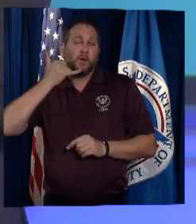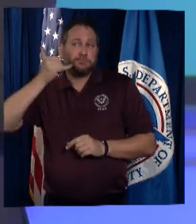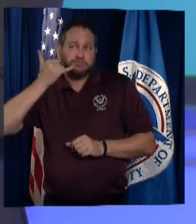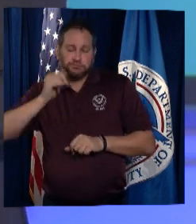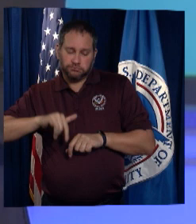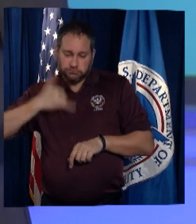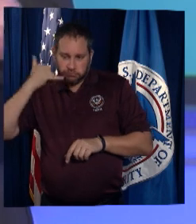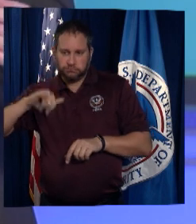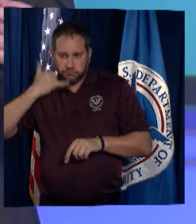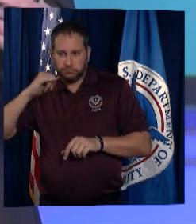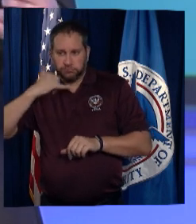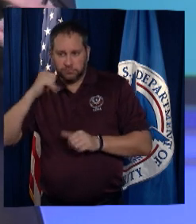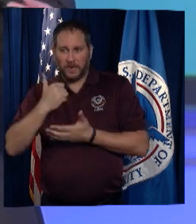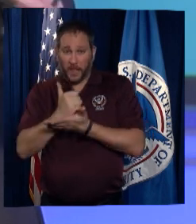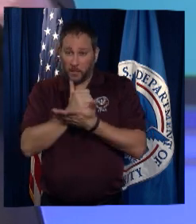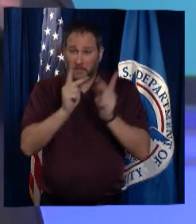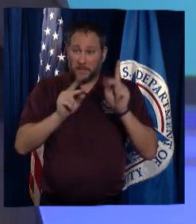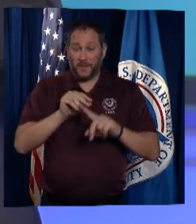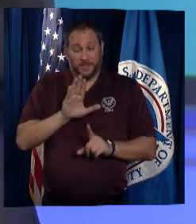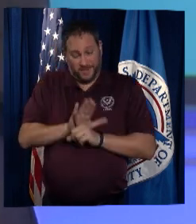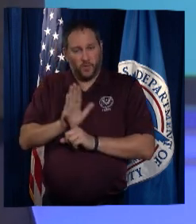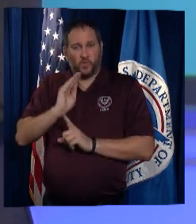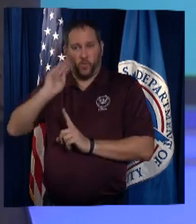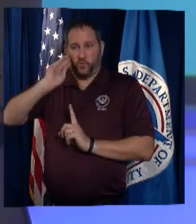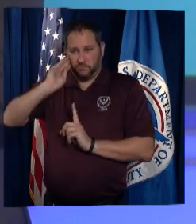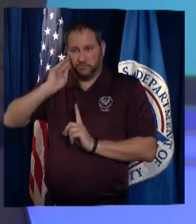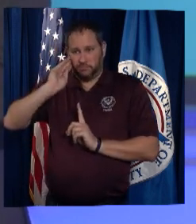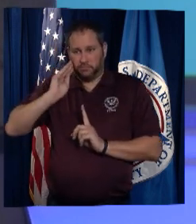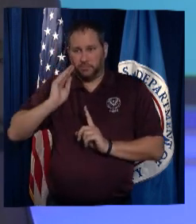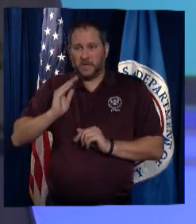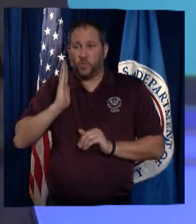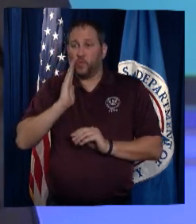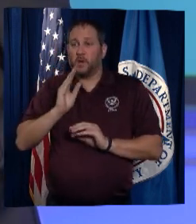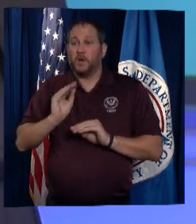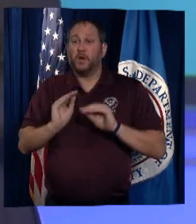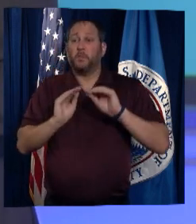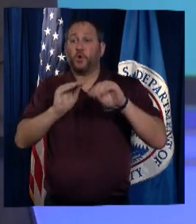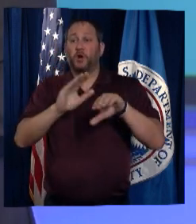organizations that want to do cleanup, for example. And then organizations that